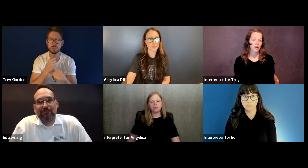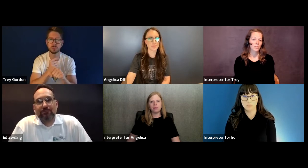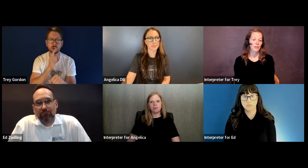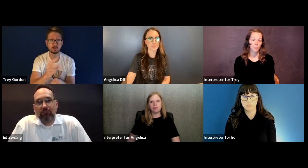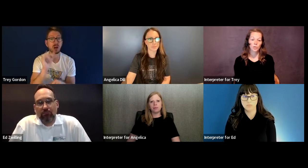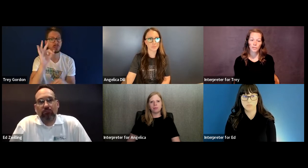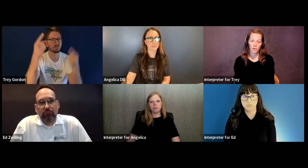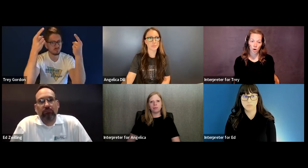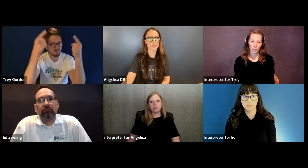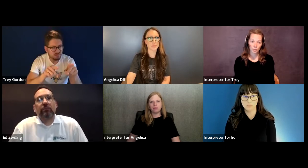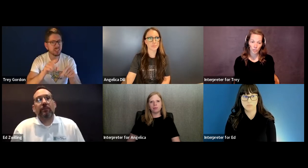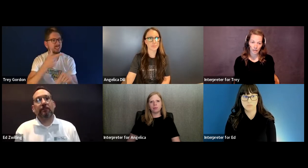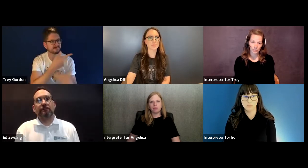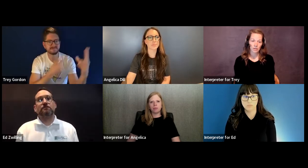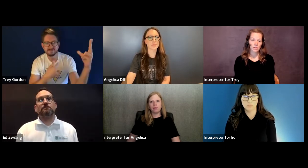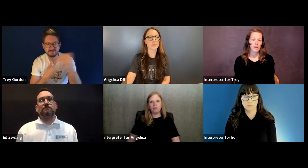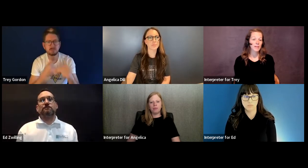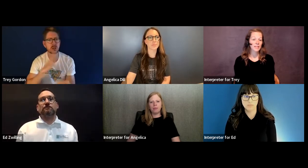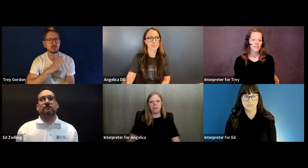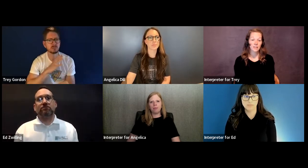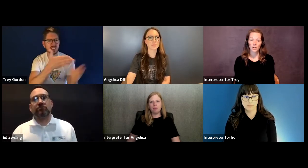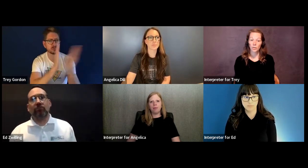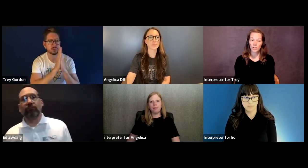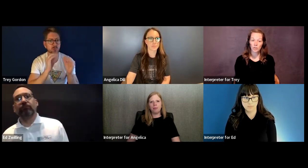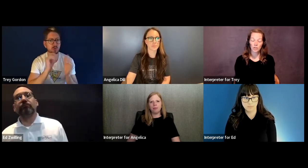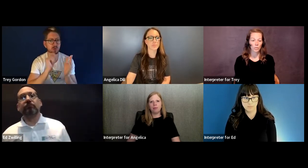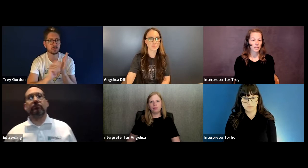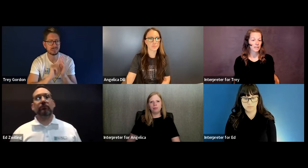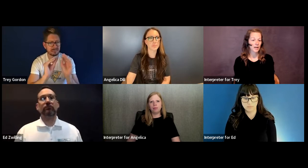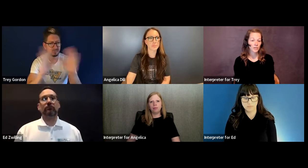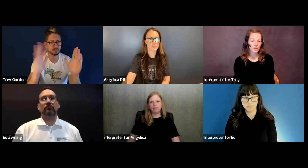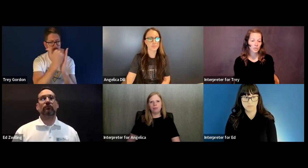and there's proof that the law was broken maybe they did agree to it or they did not agree to it